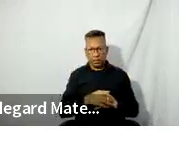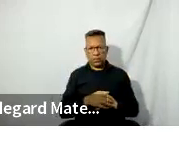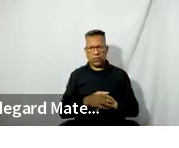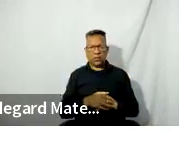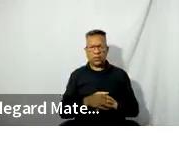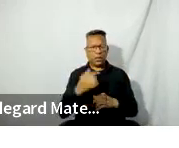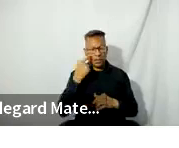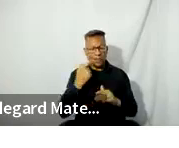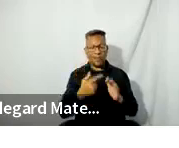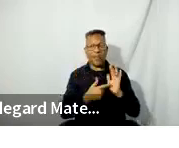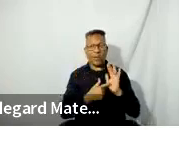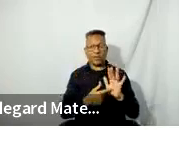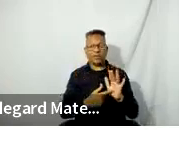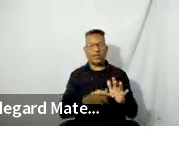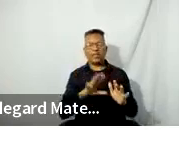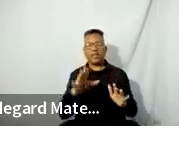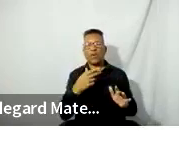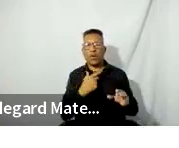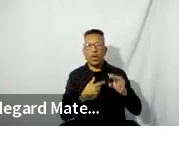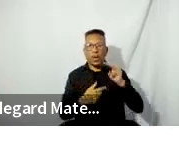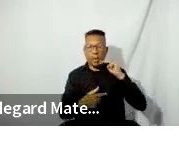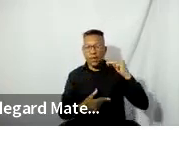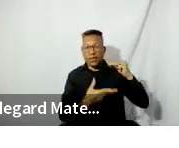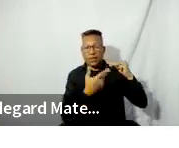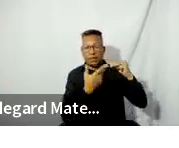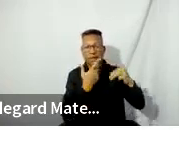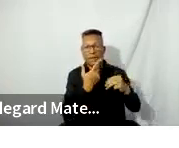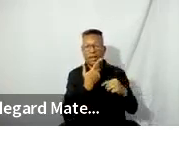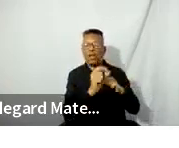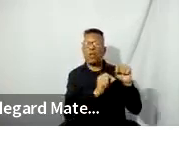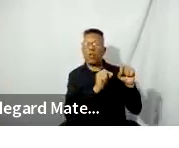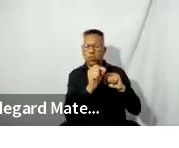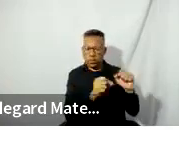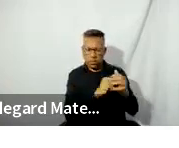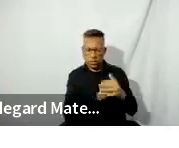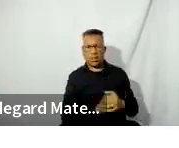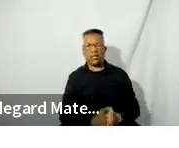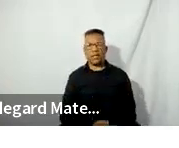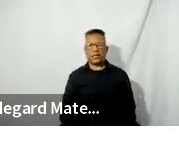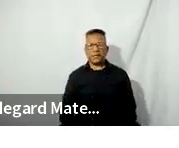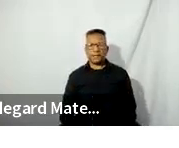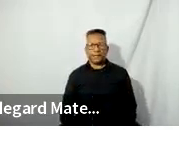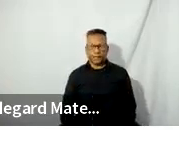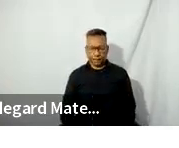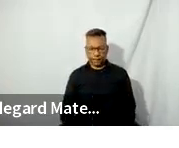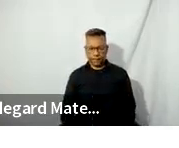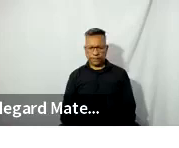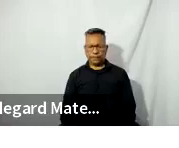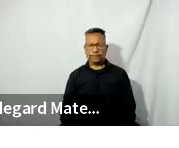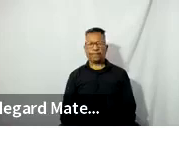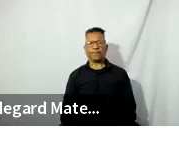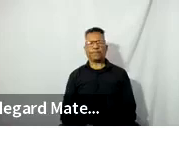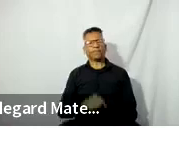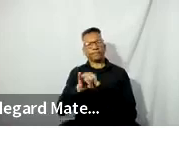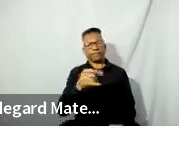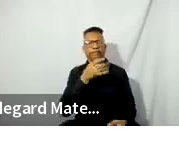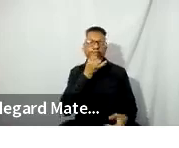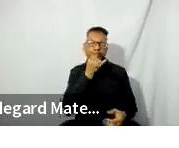t that is what marks t that is what marks meant or that is what marks meant or is aligned specifically d specifically with them all in specifically with them all in view That's another